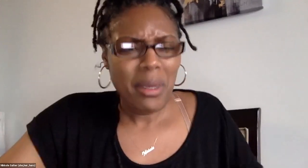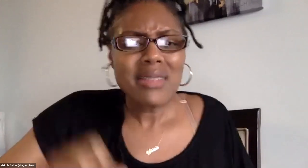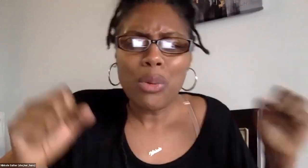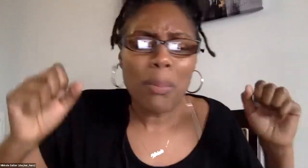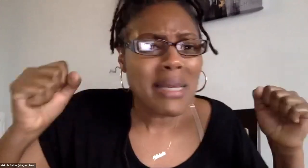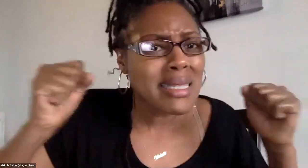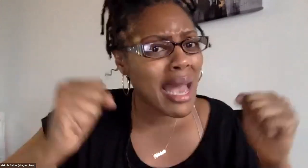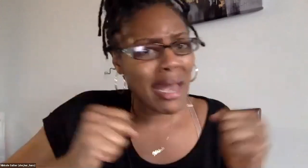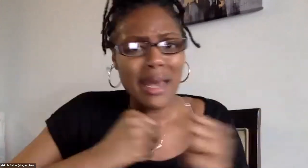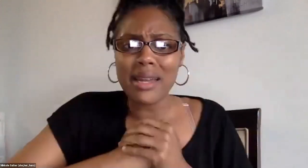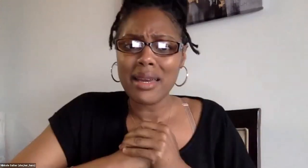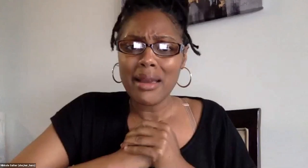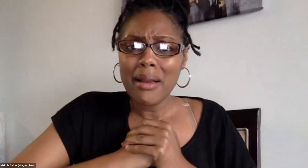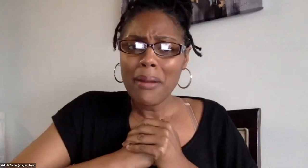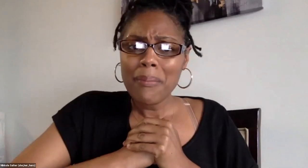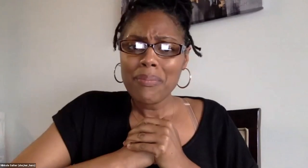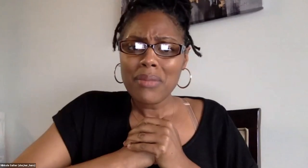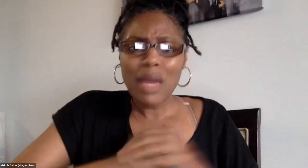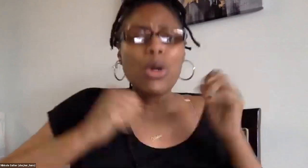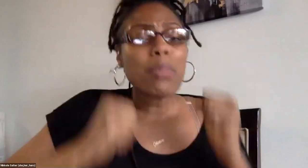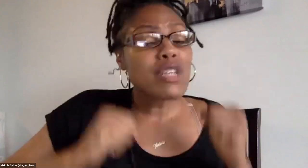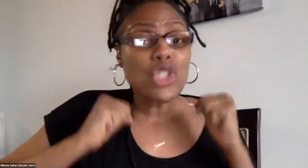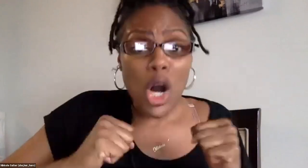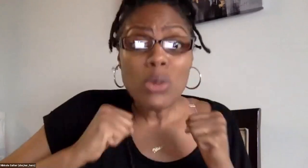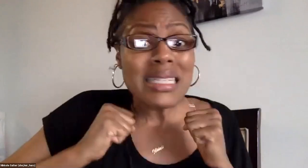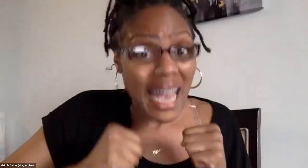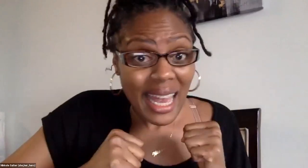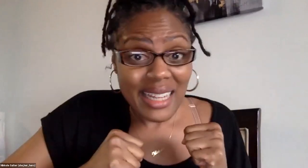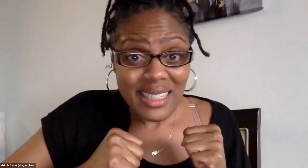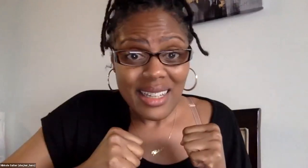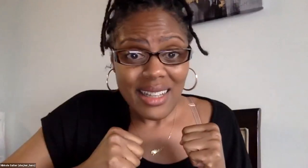because it would be sad, it would be so sad,